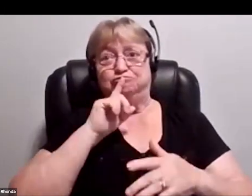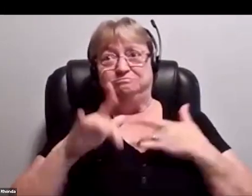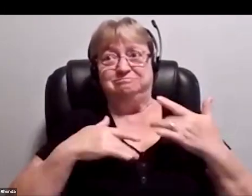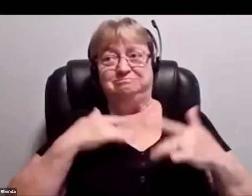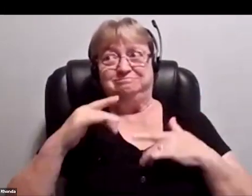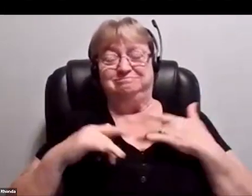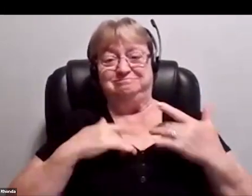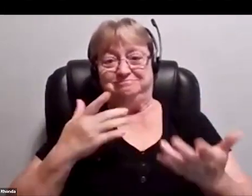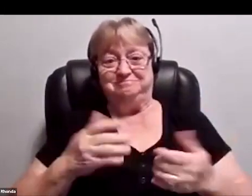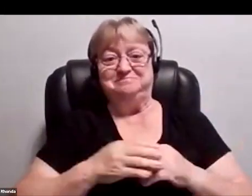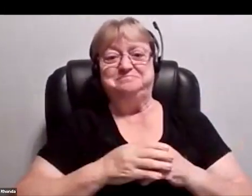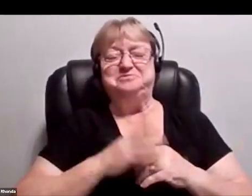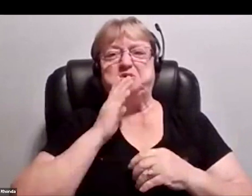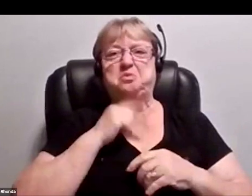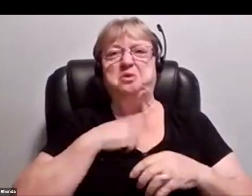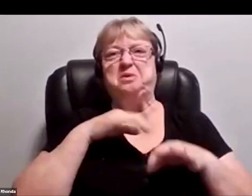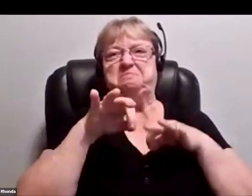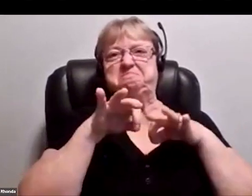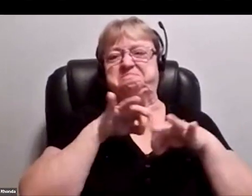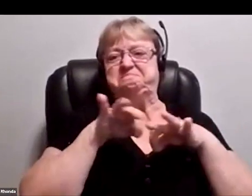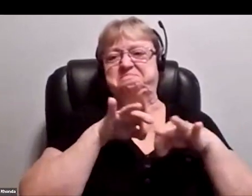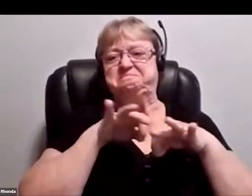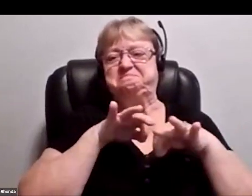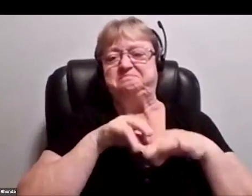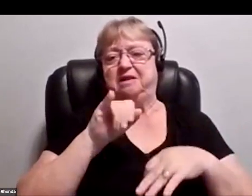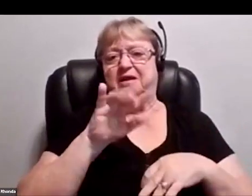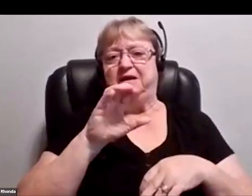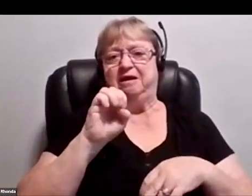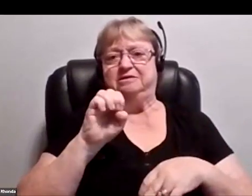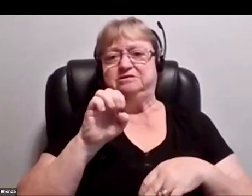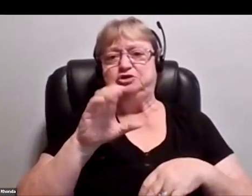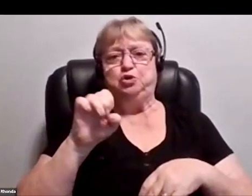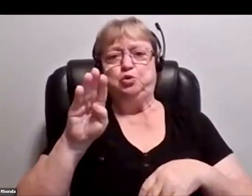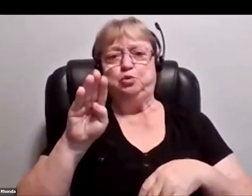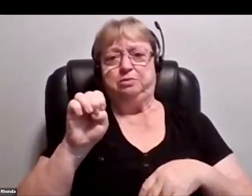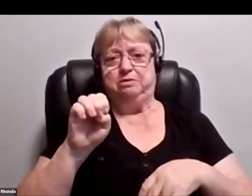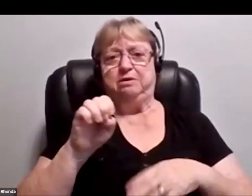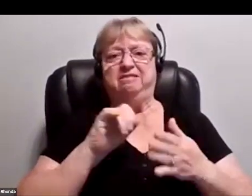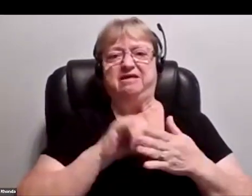We're going to give you a bit of an overview of IceCube, which is the neutrino observatory here at the South Pole,